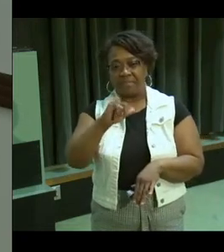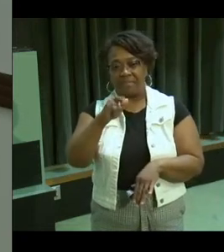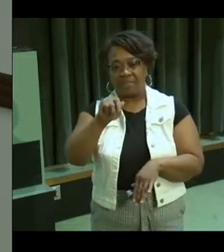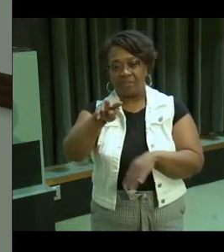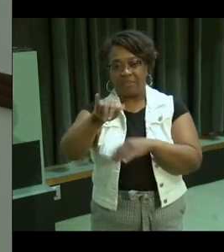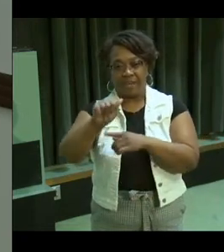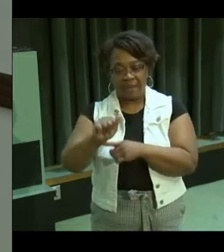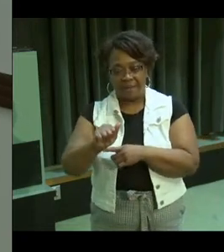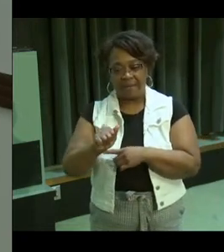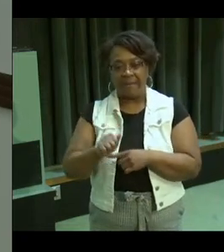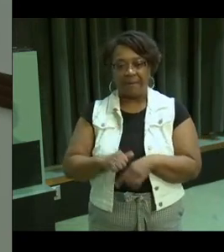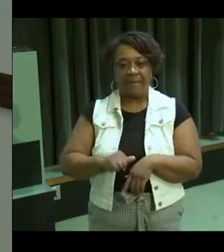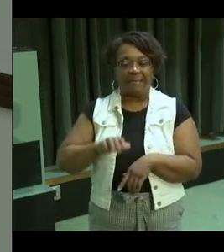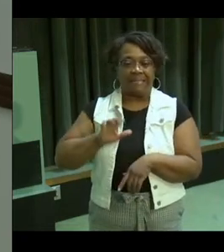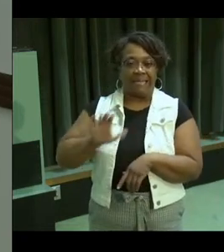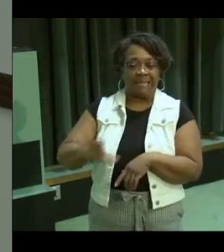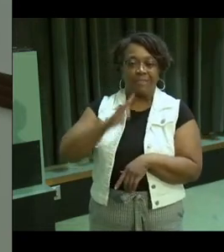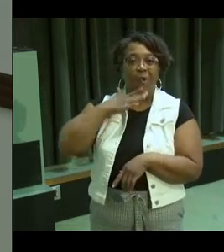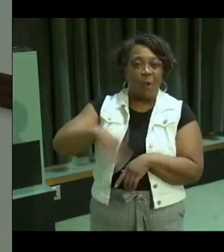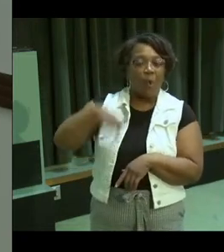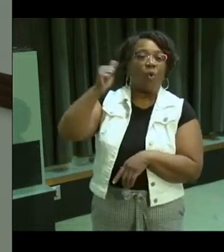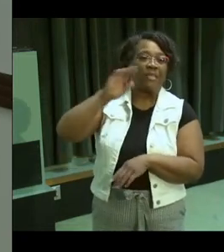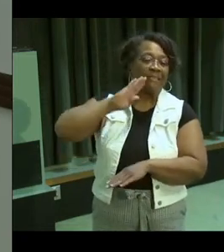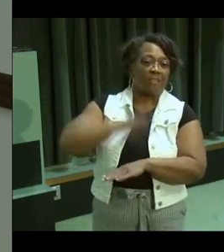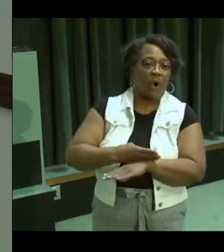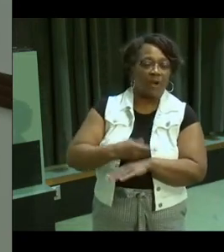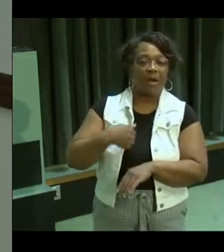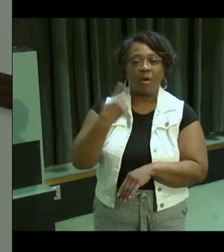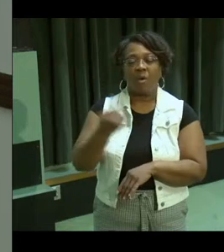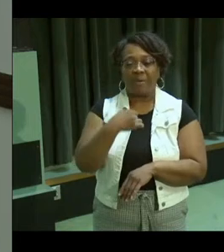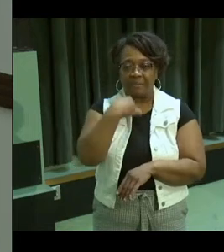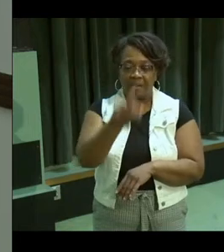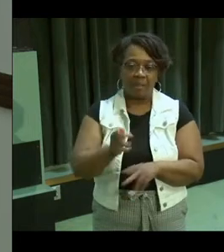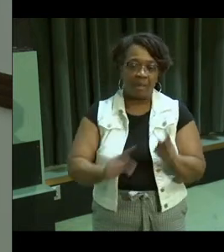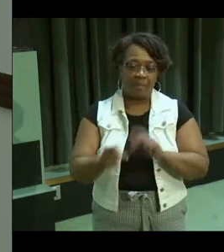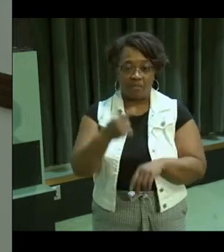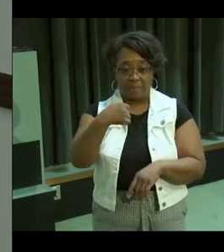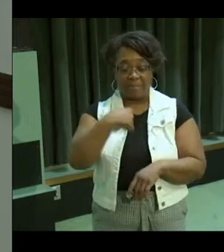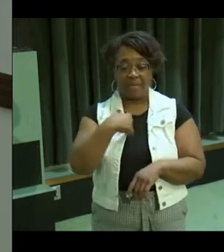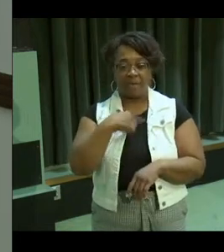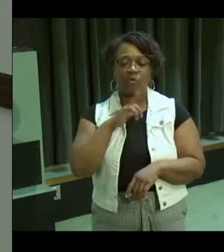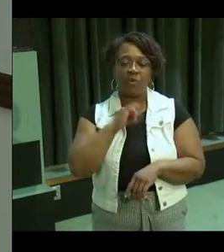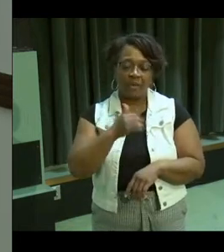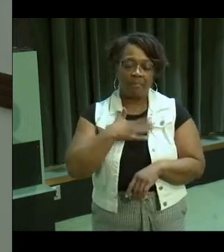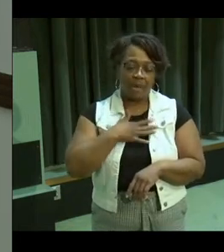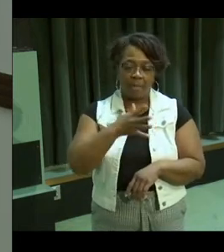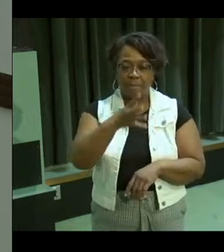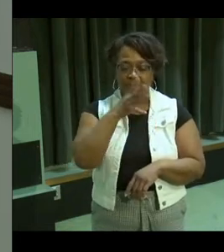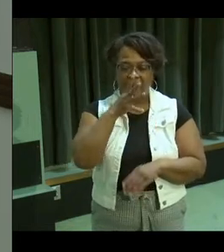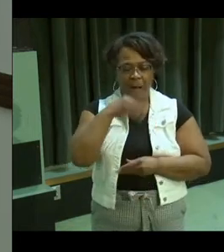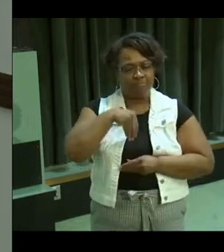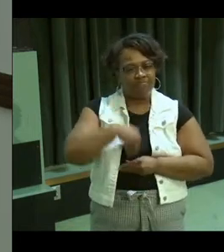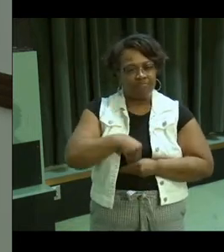daughter. And, and I always tell